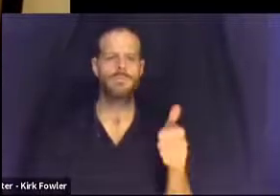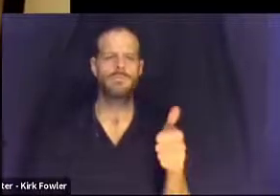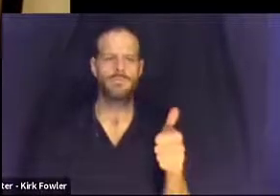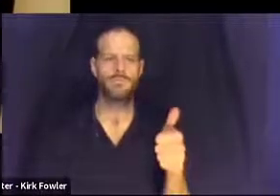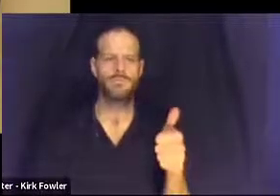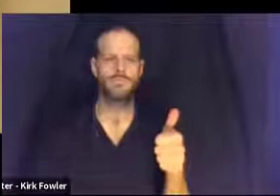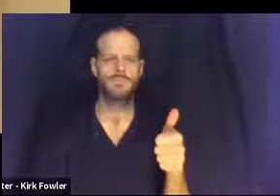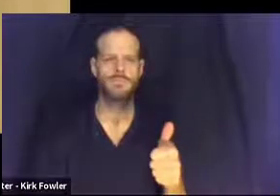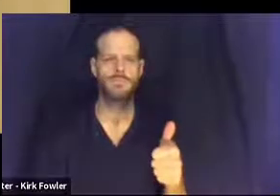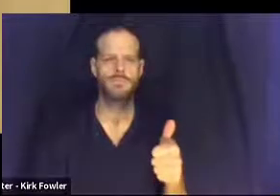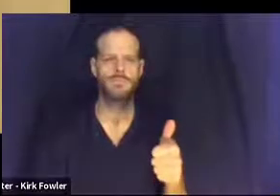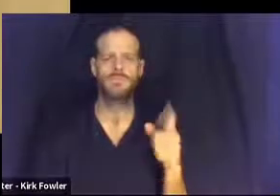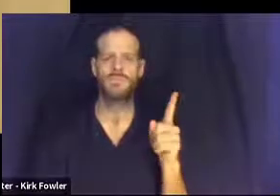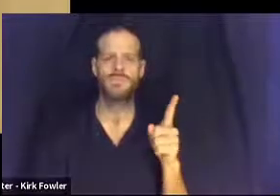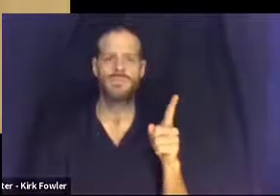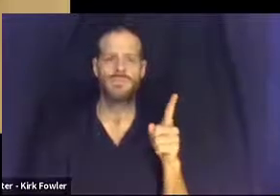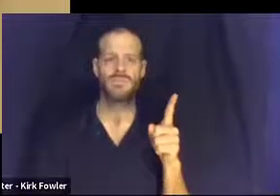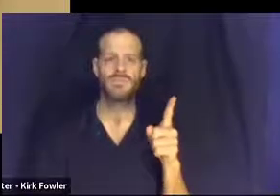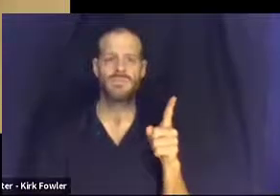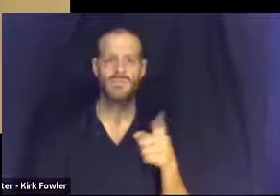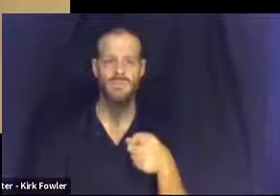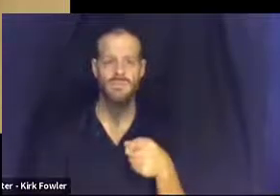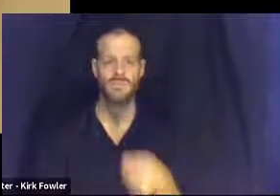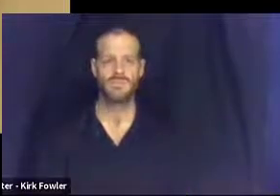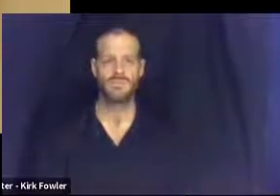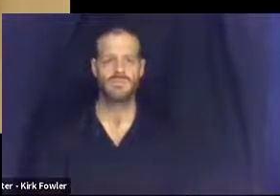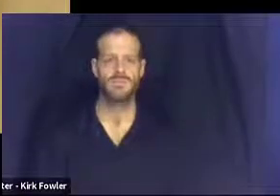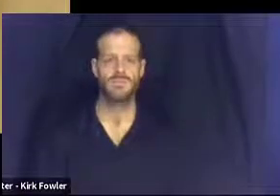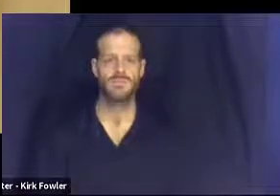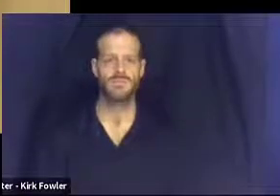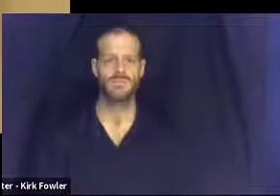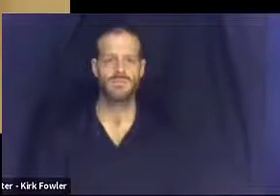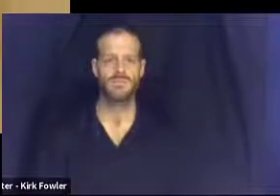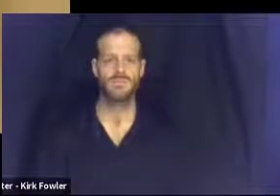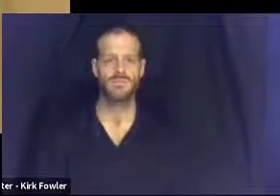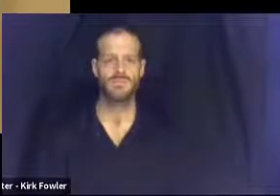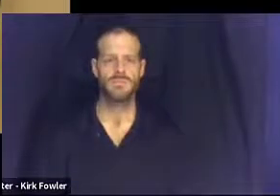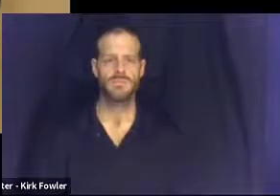Ms. Sarah? She's here, but we'll do it for now.